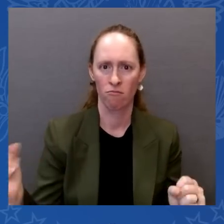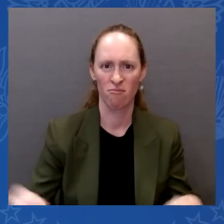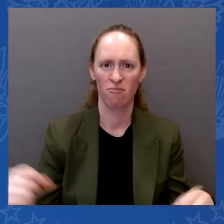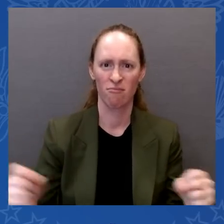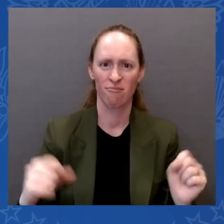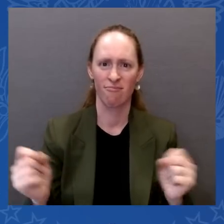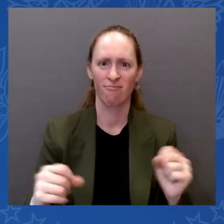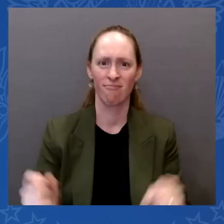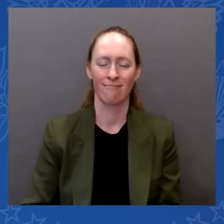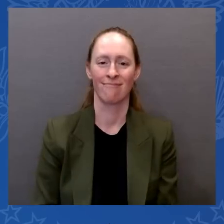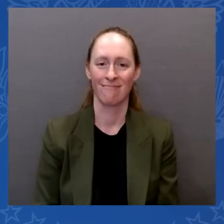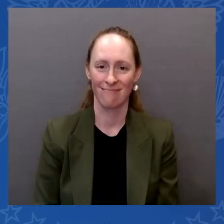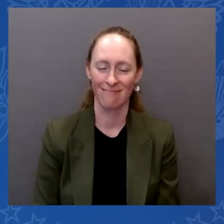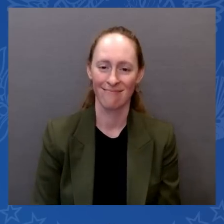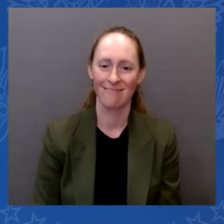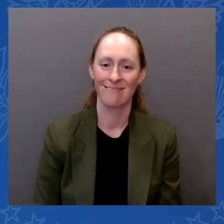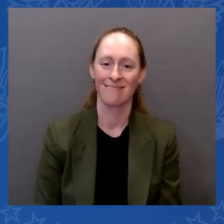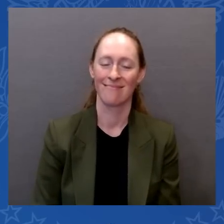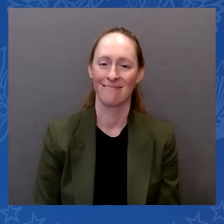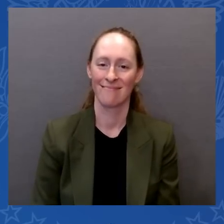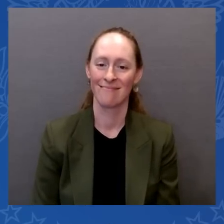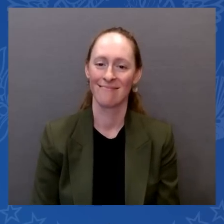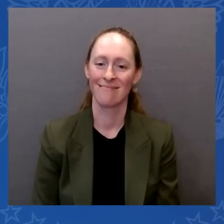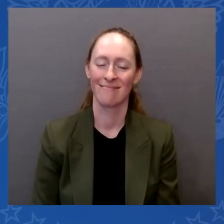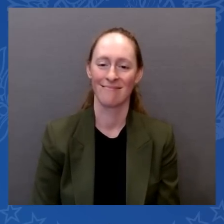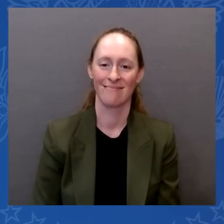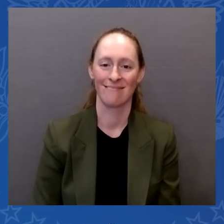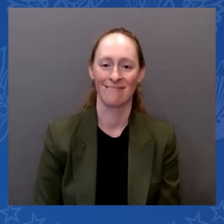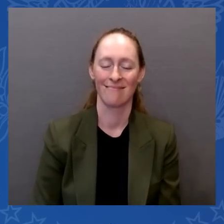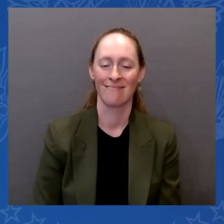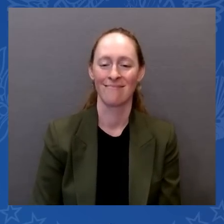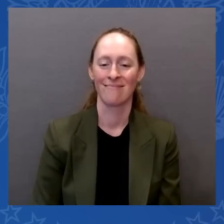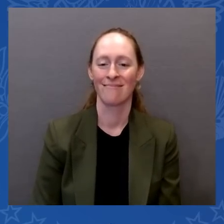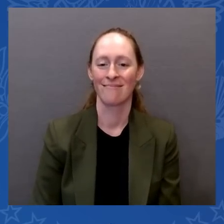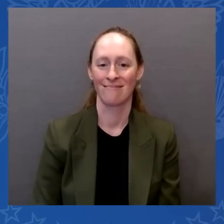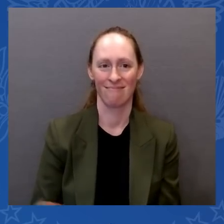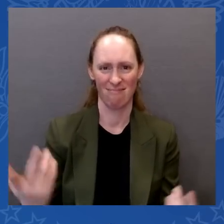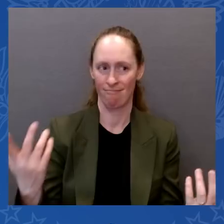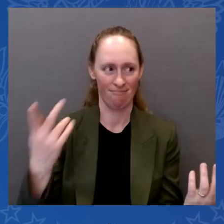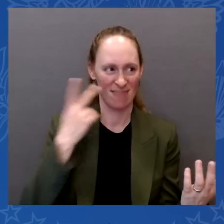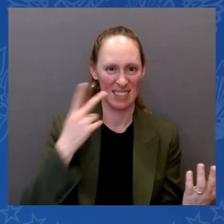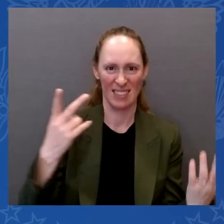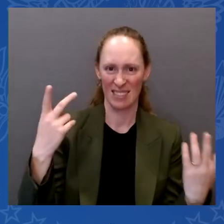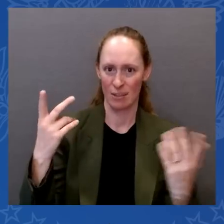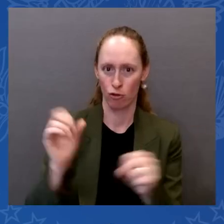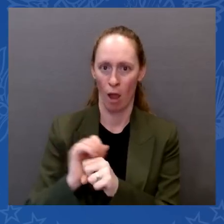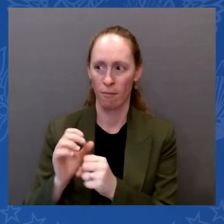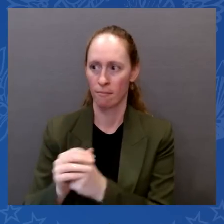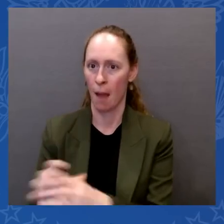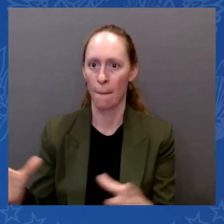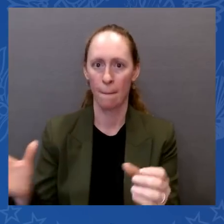in three sectors that are booming because of what we're going to do because of the infrastructure law: